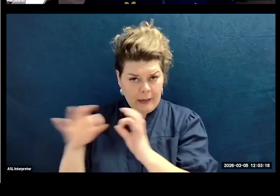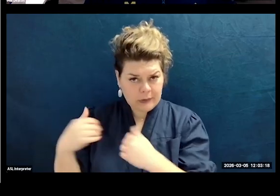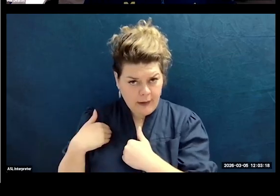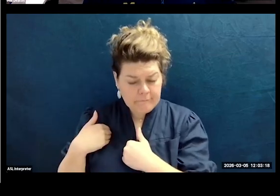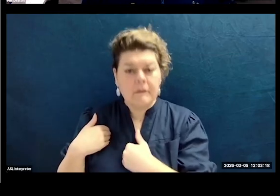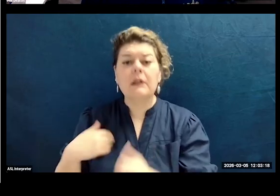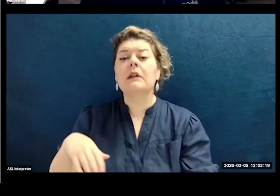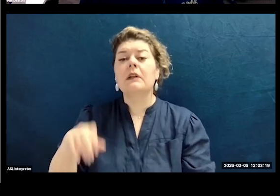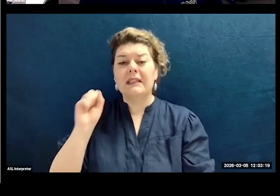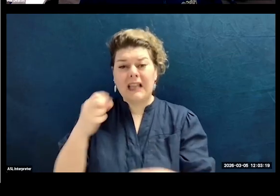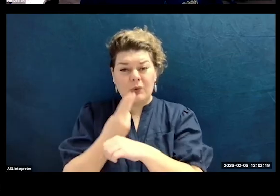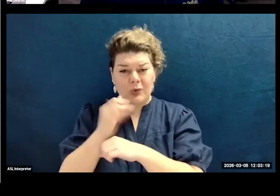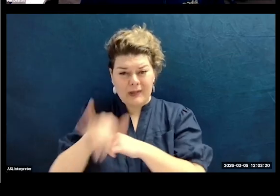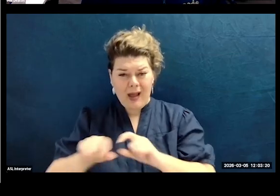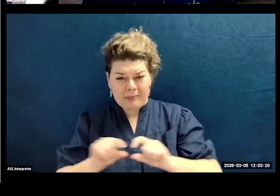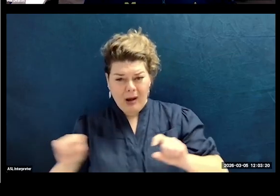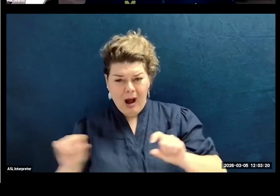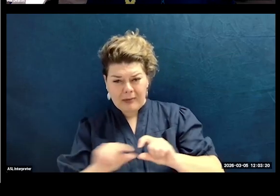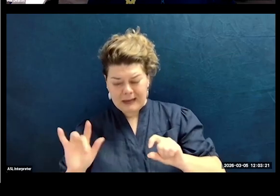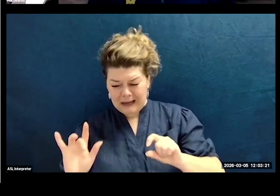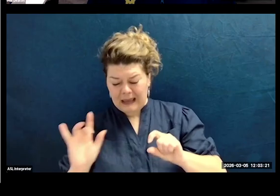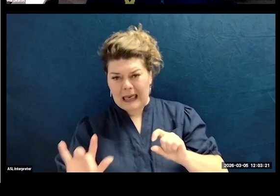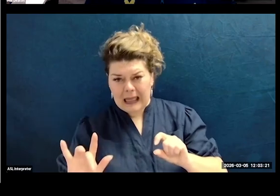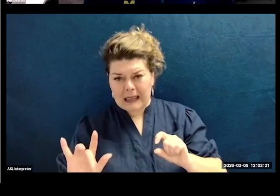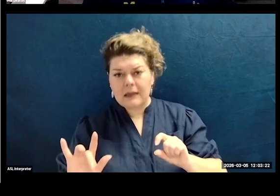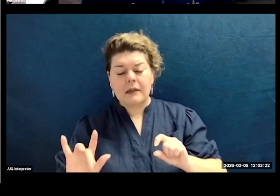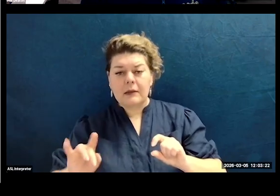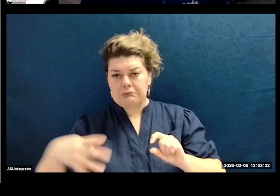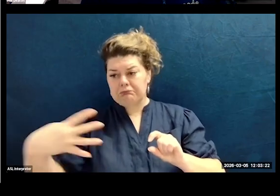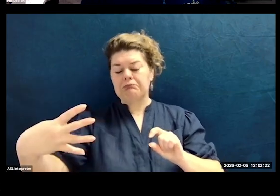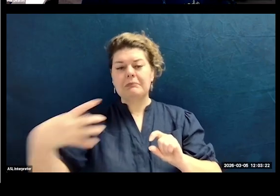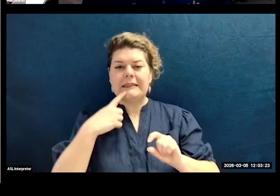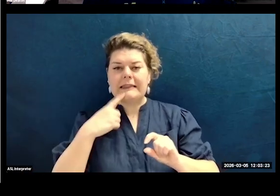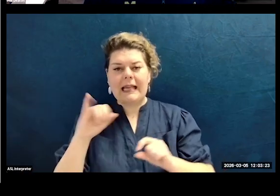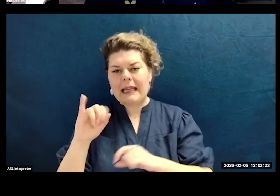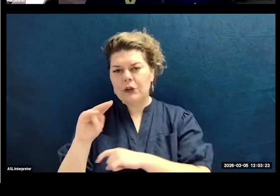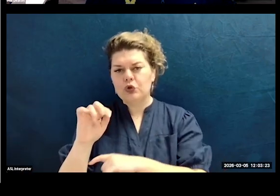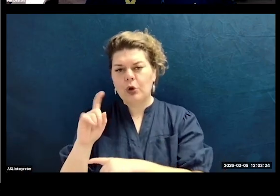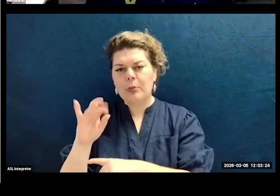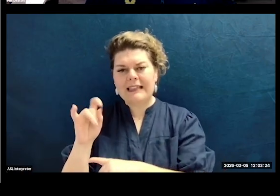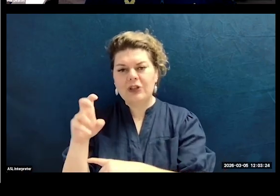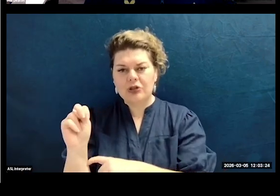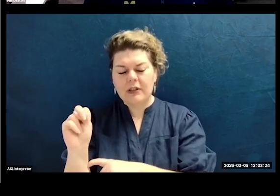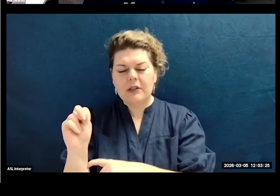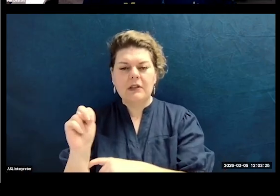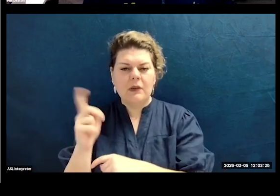and you can access the American Sign Language interpreters by using the Interpretation feature in Zoom and selecting American Sign Language.